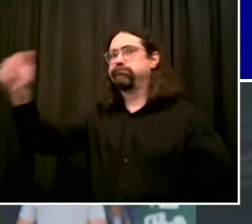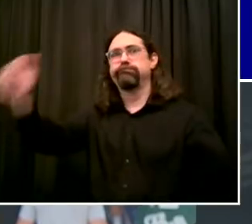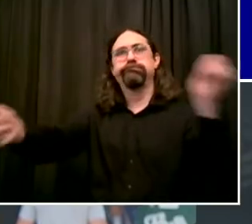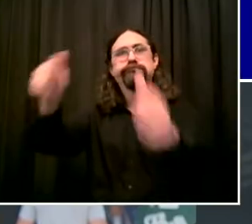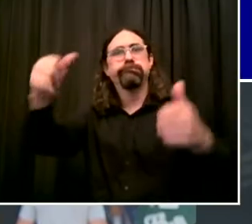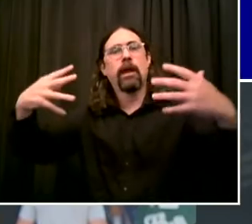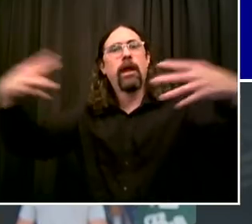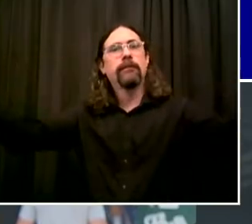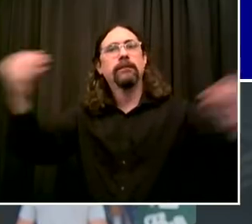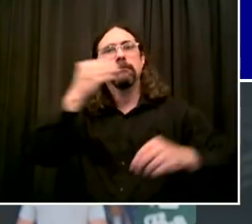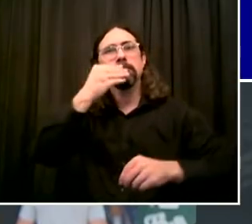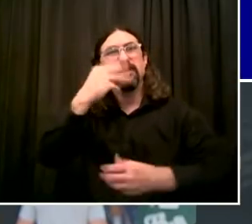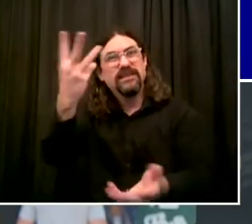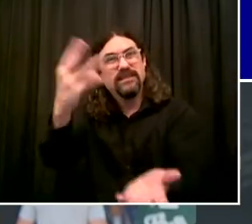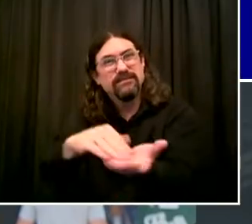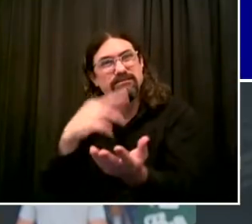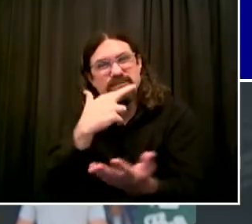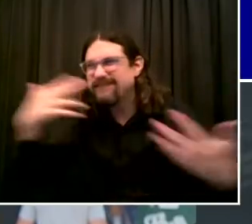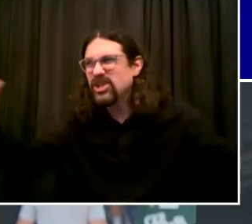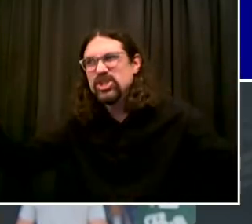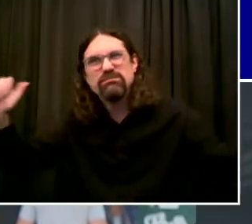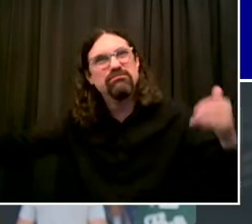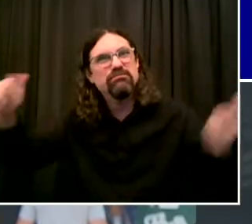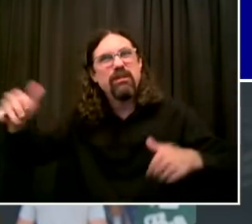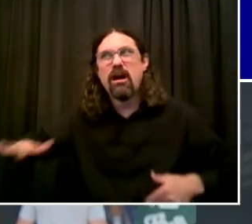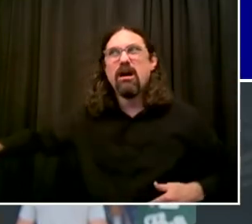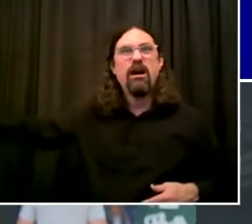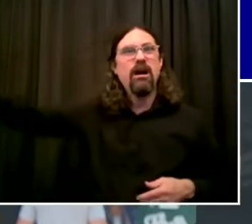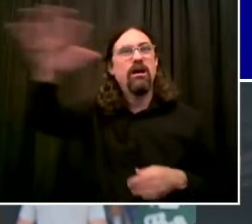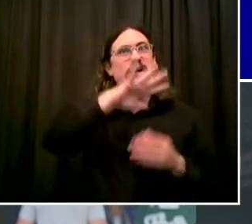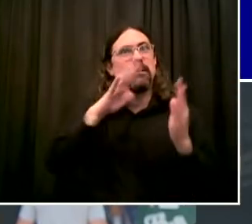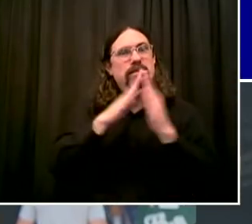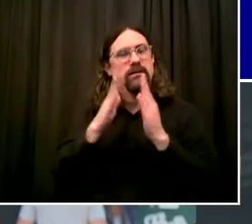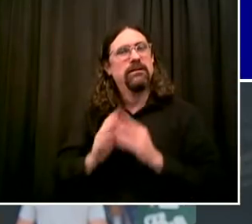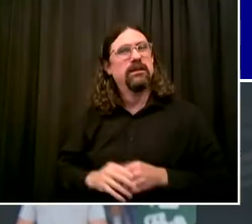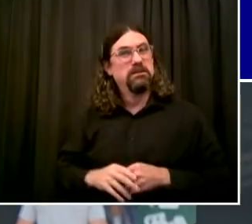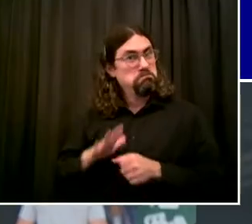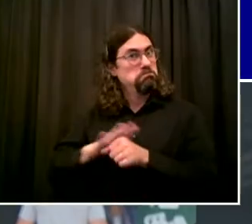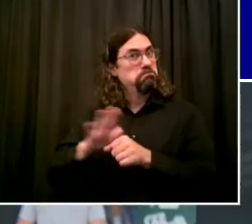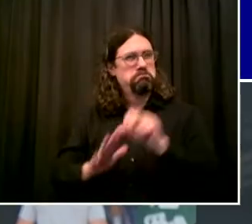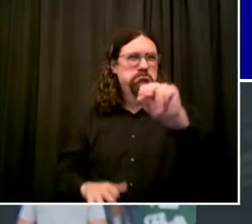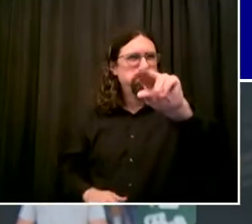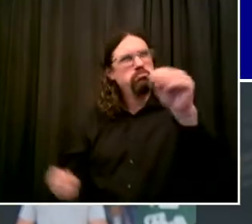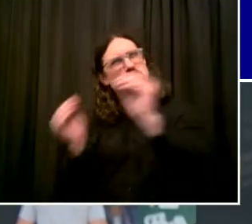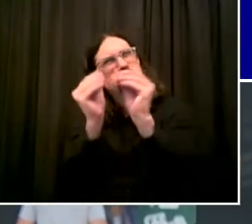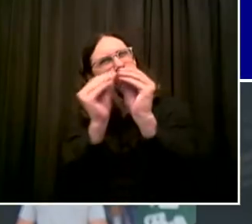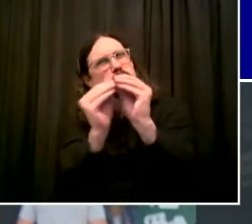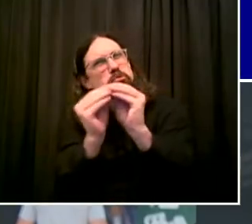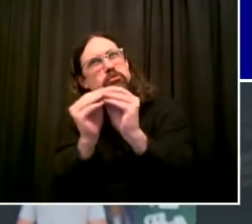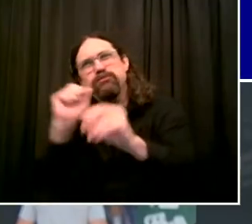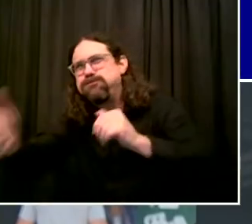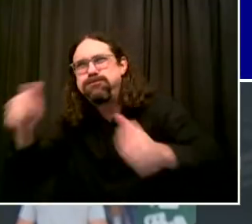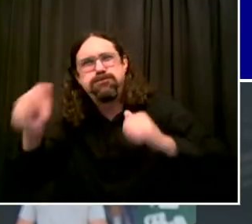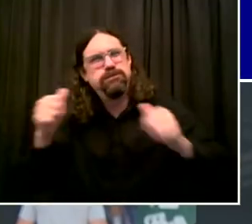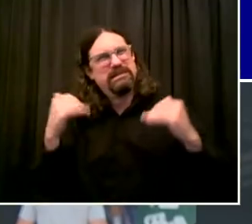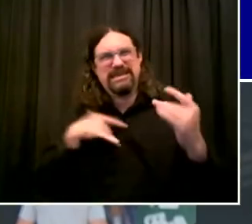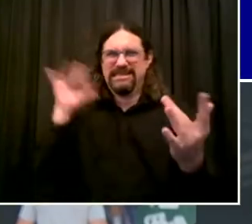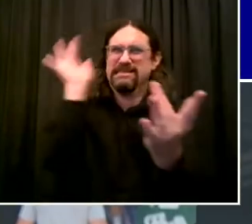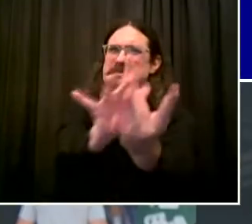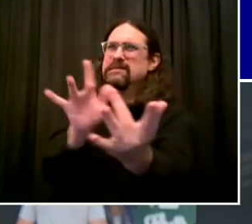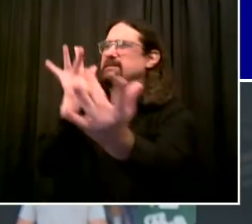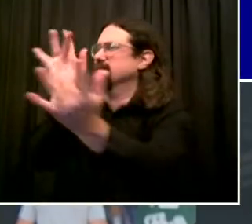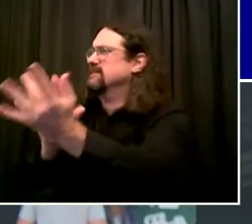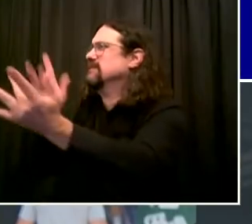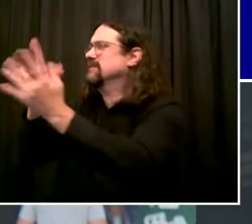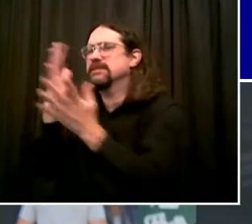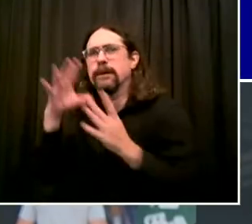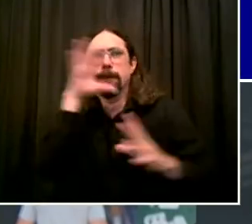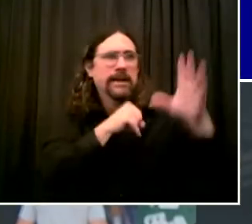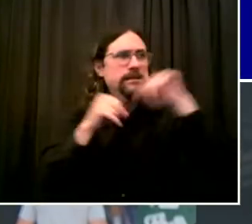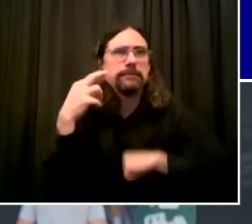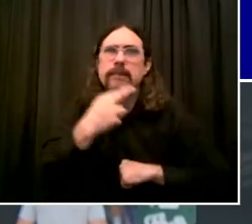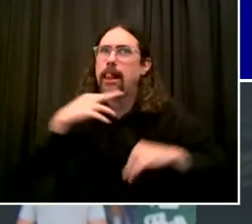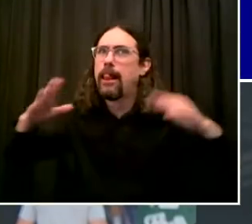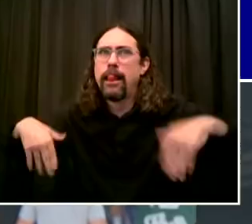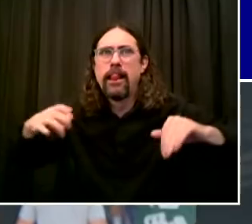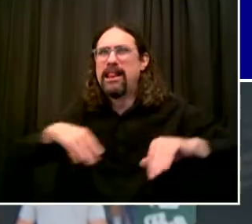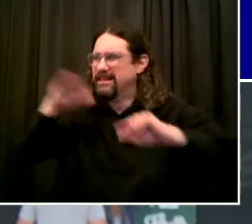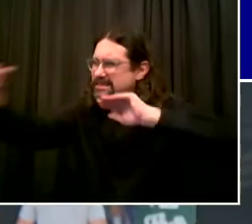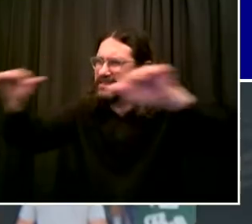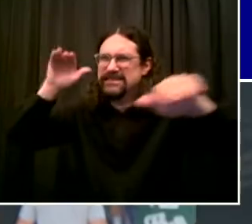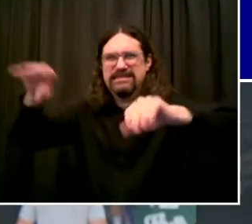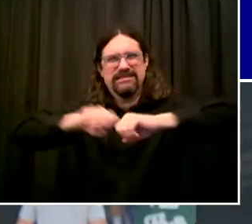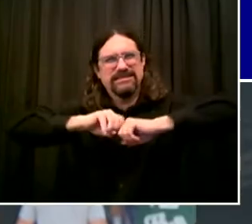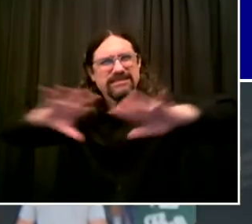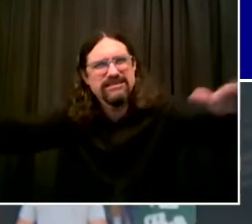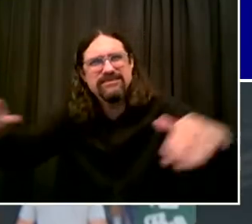THCAEY ON D OUTDOOR DINING AND